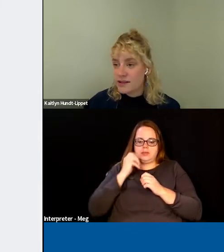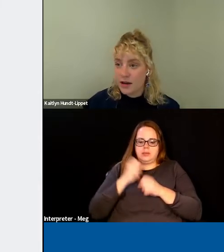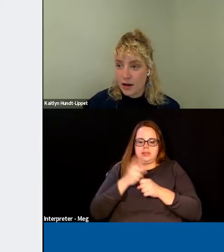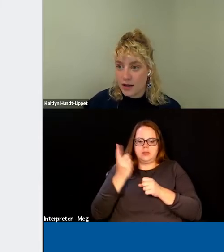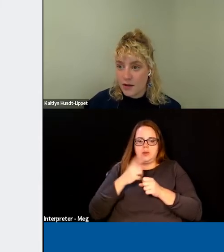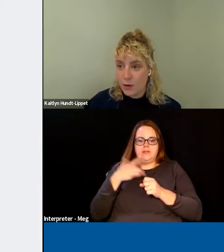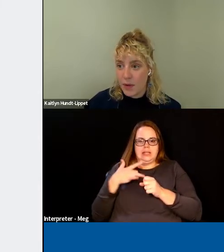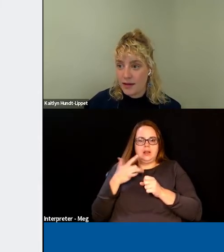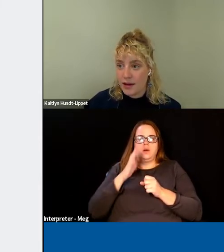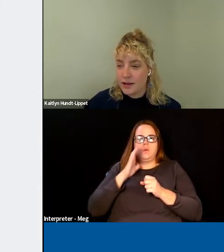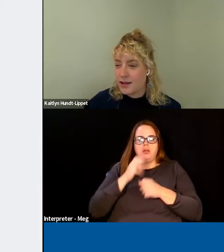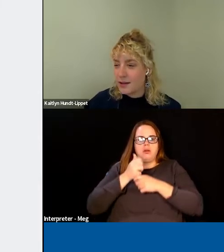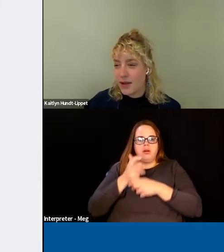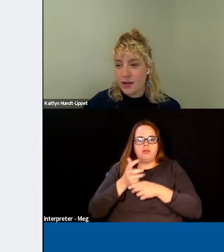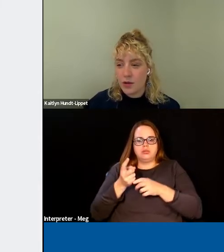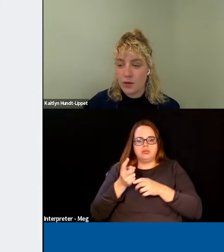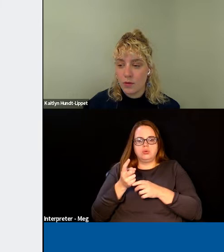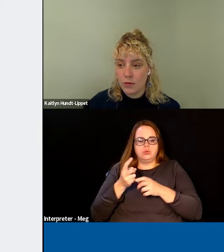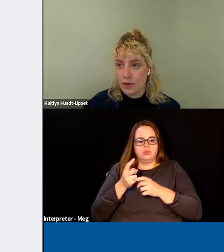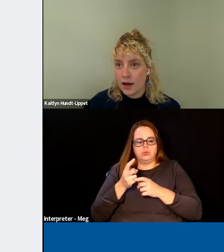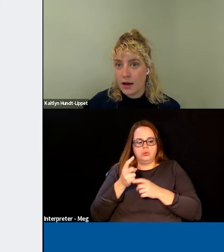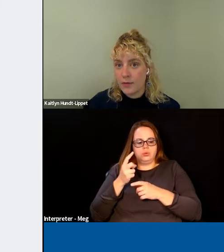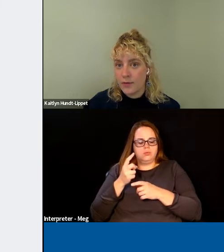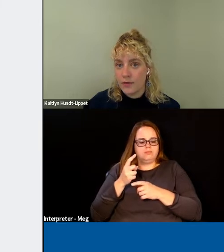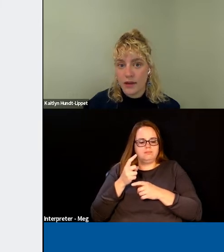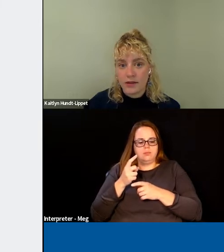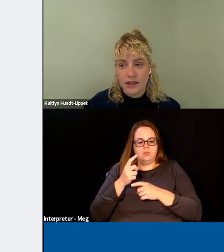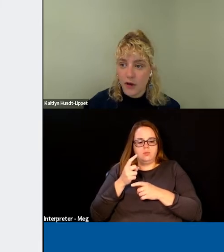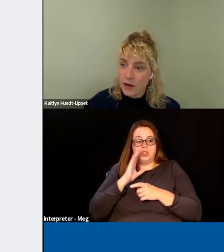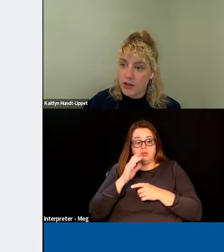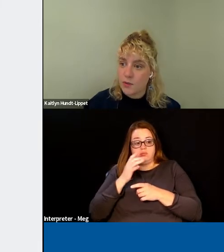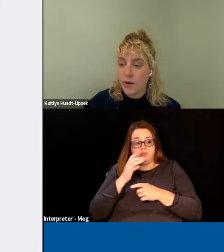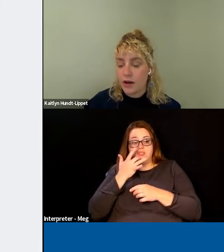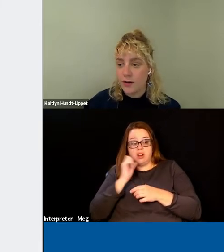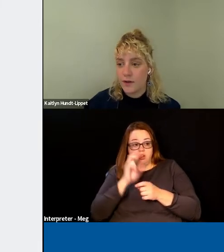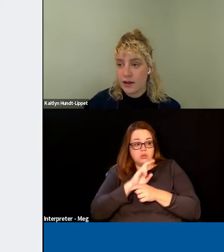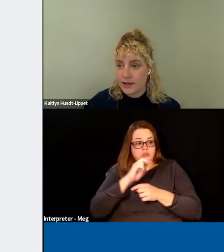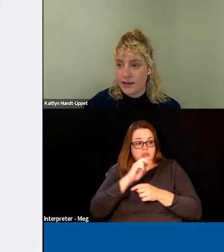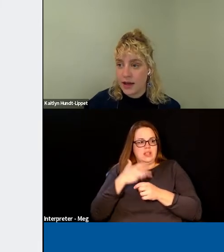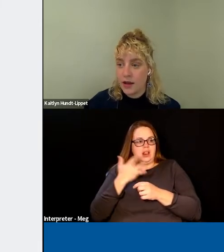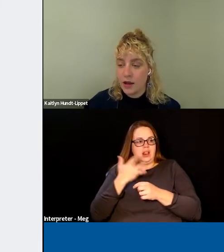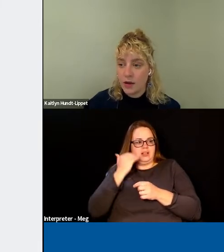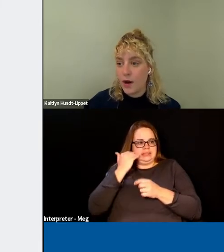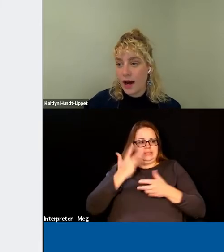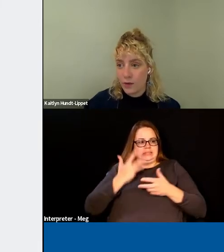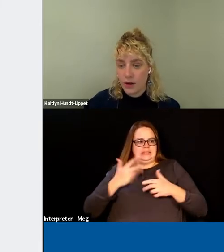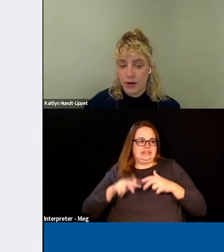Would this cause you to abandon it? Does it make you feel self-conscious? What are the feelings that you have